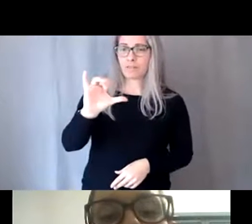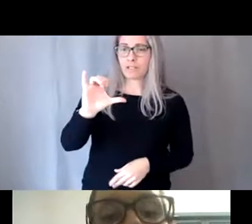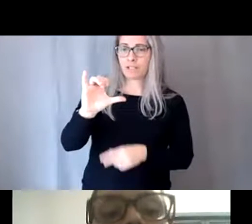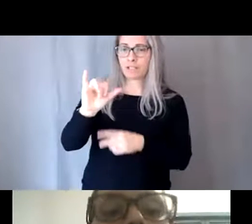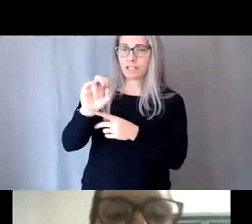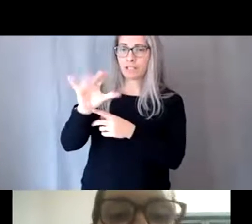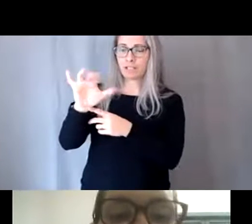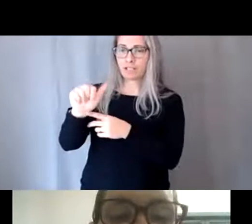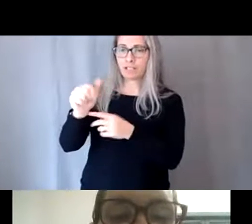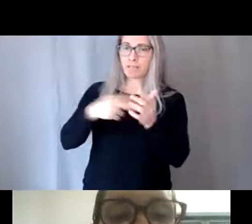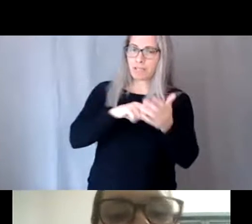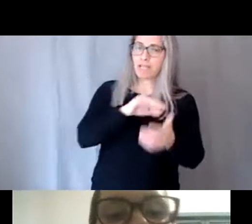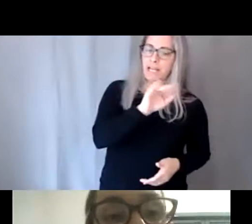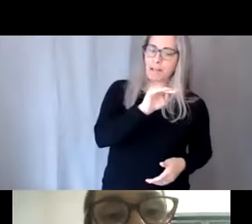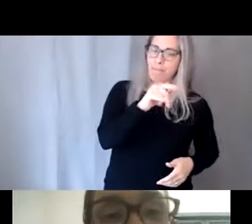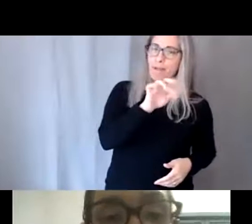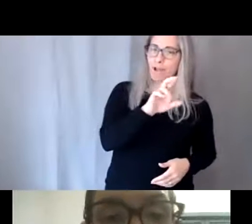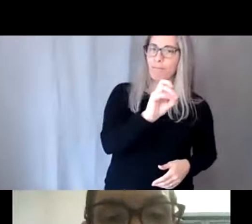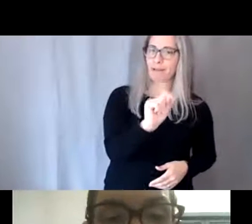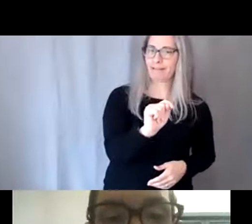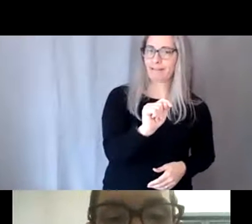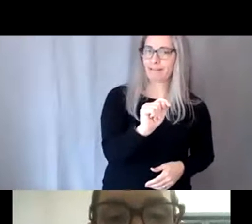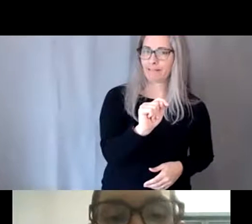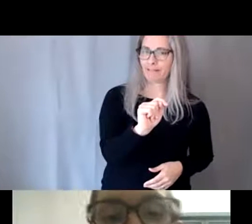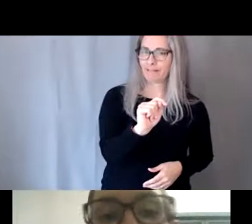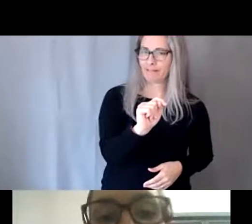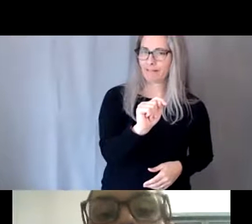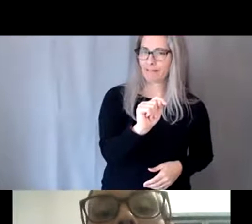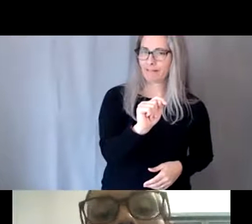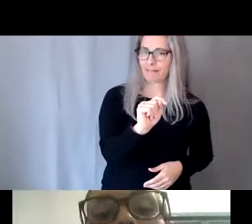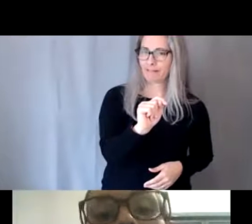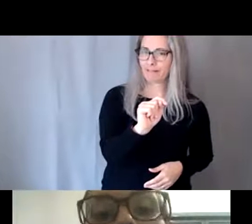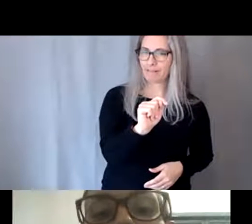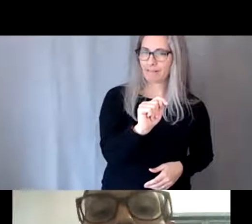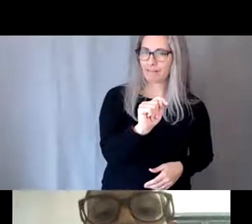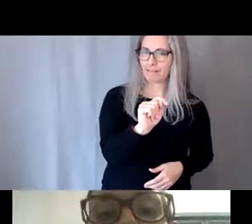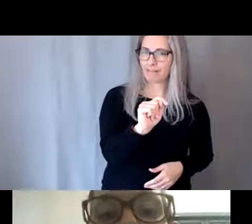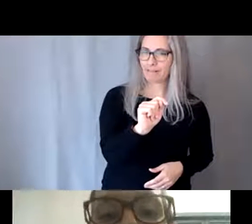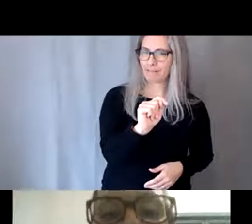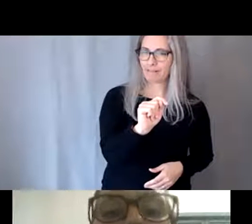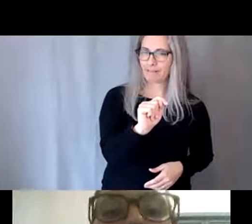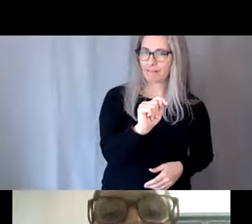in other words culturally in Brazil there is a tendency to refer to